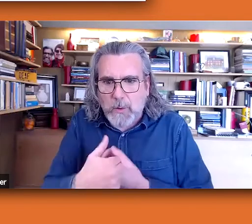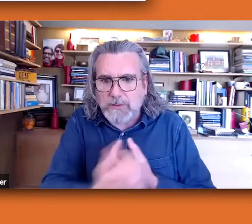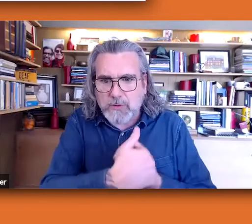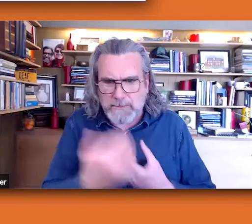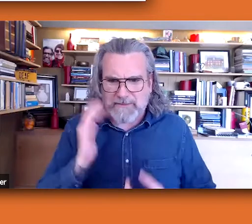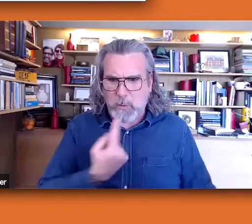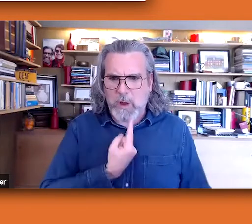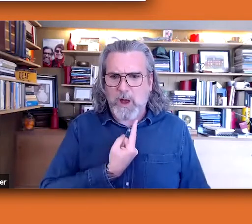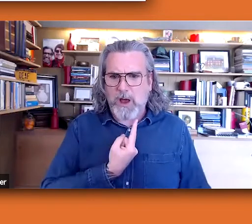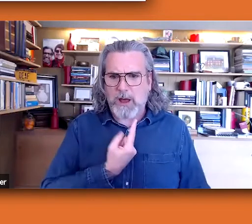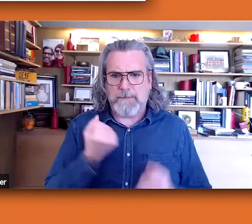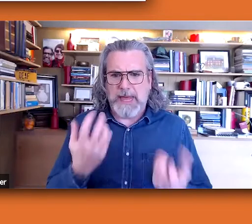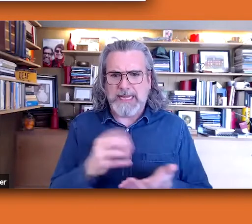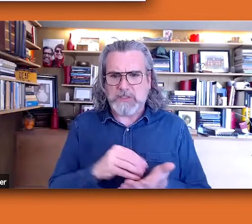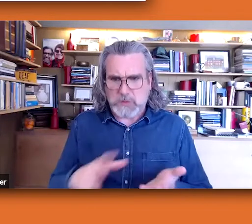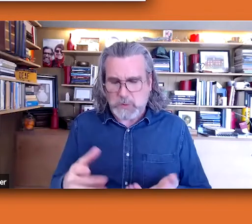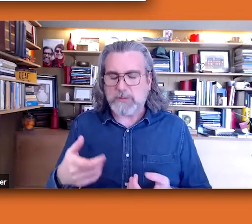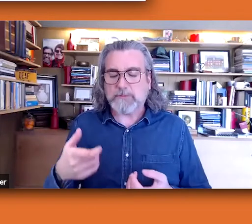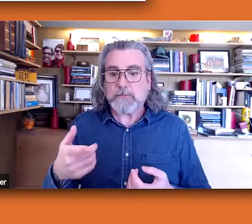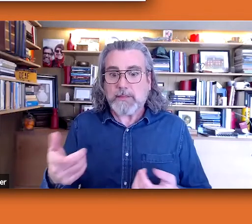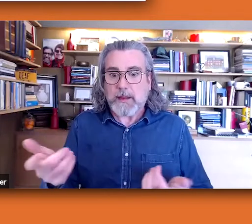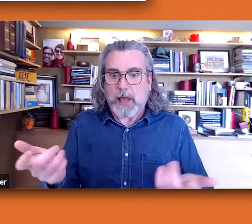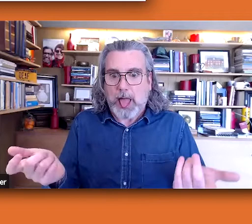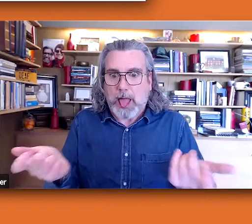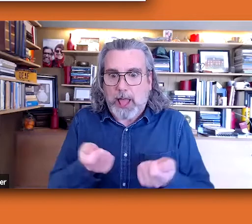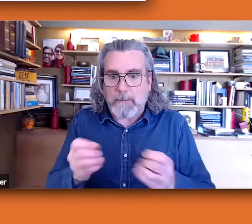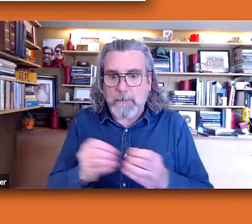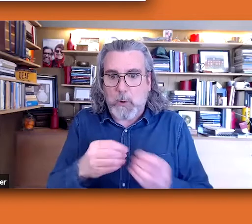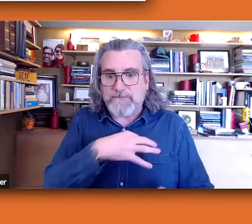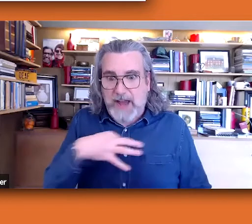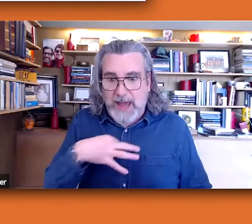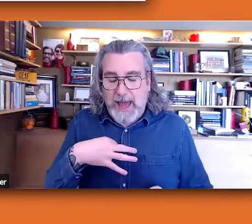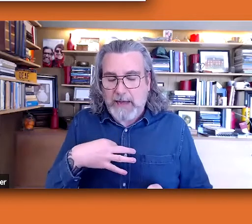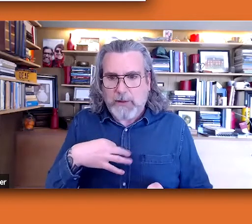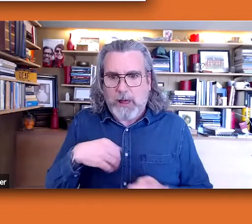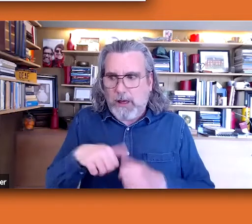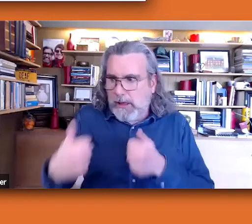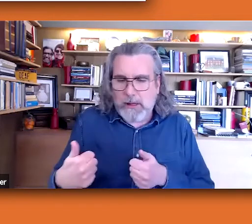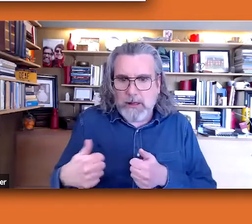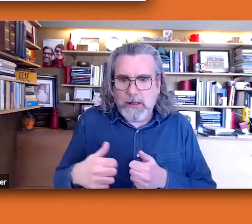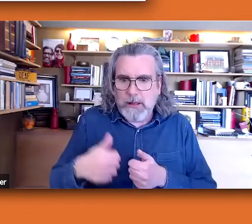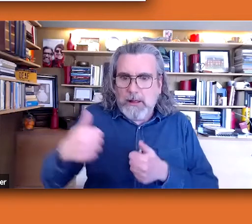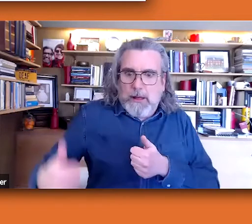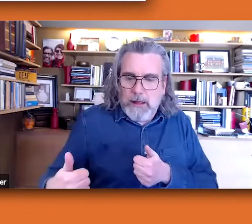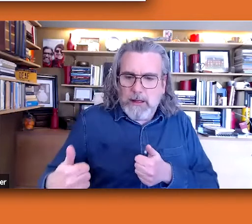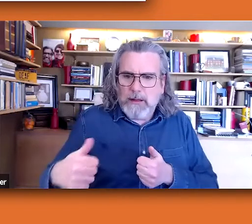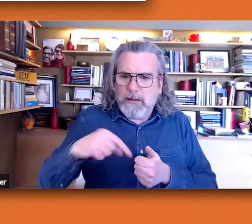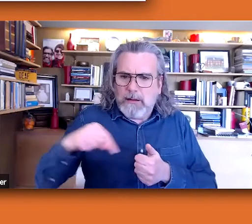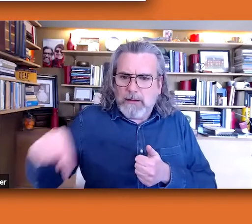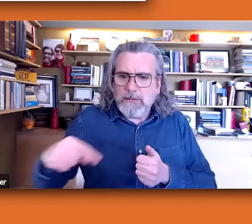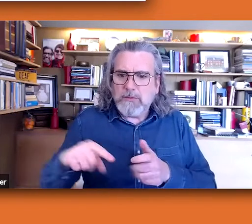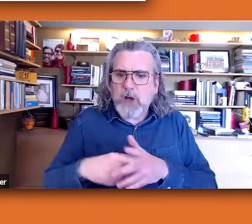And, over time, too, I ended up collaborating with more faculty who wanted to join with me,